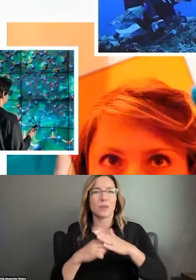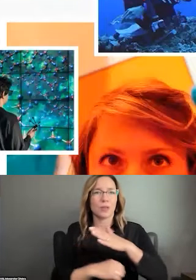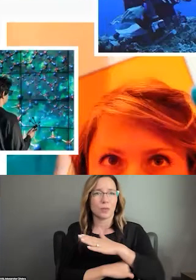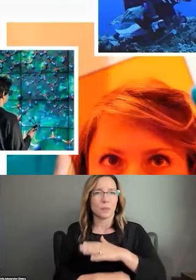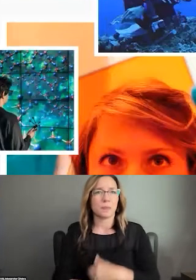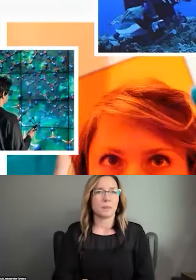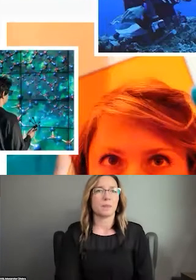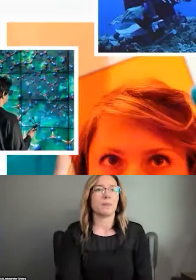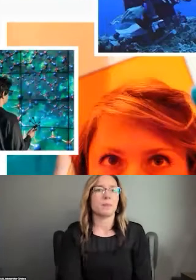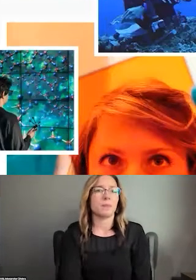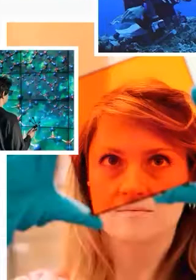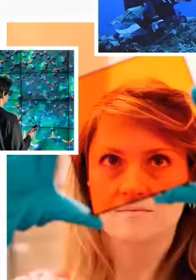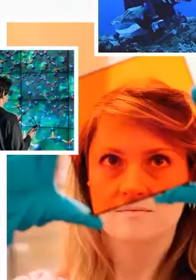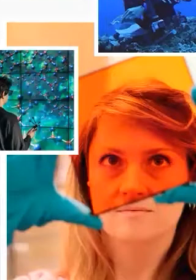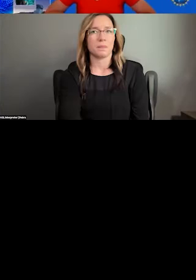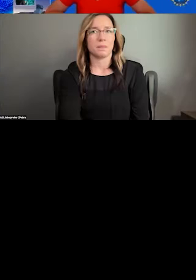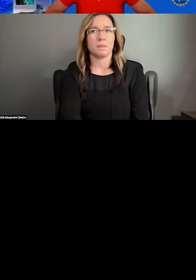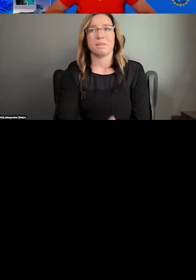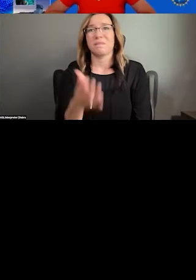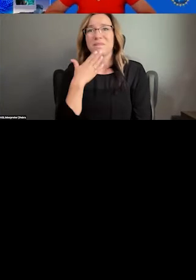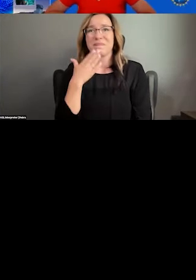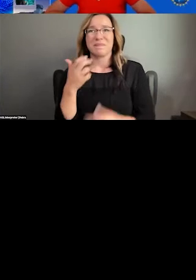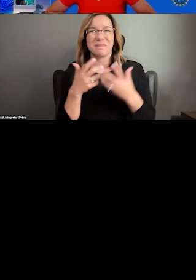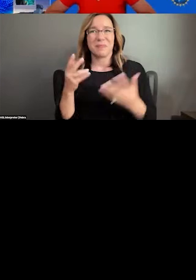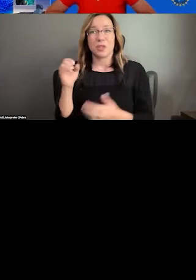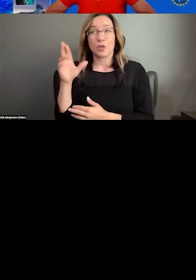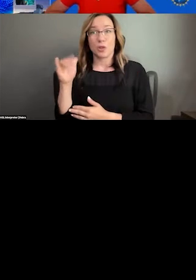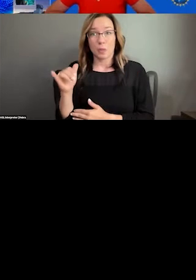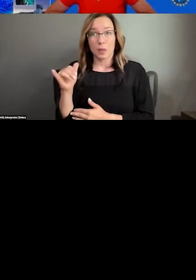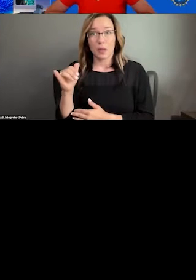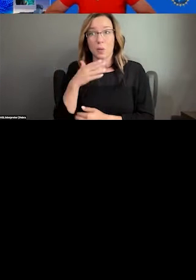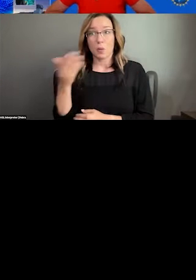Jean Feldman: Well, thanks, Jeremy, and welcome to the second edition of